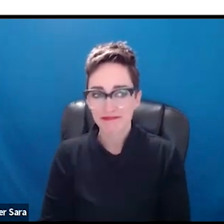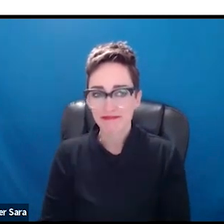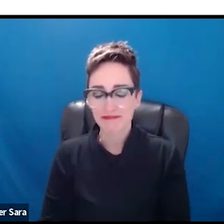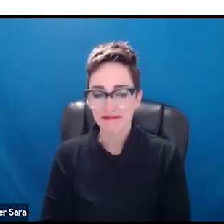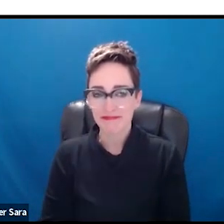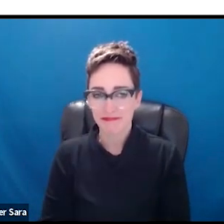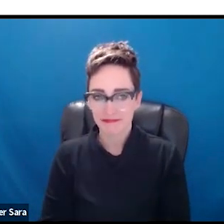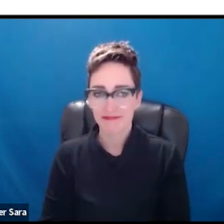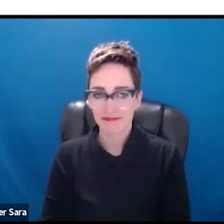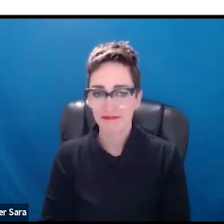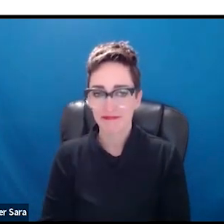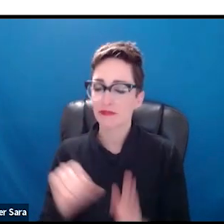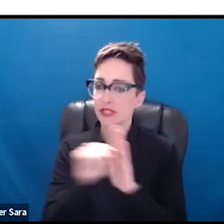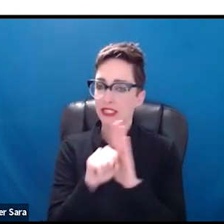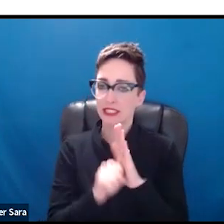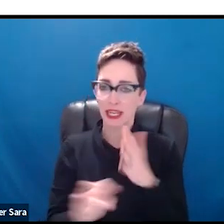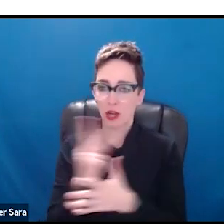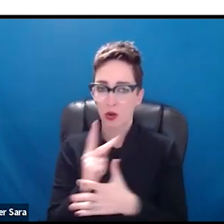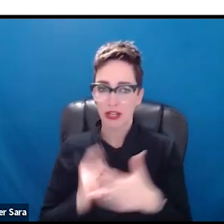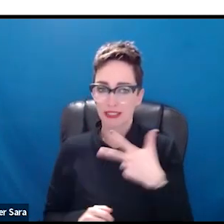So state priorities. Number one state priority right now